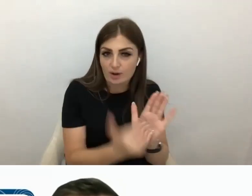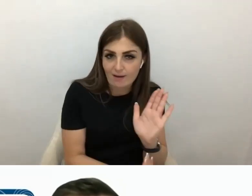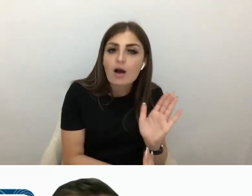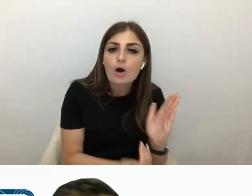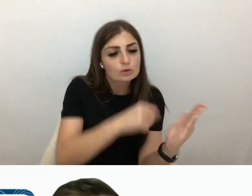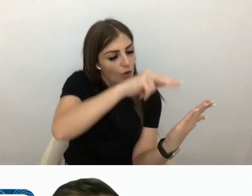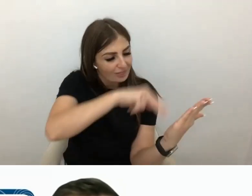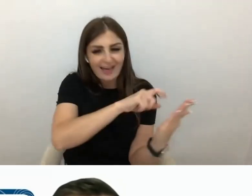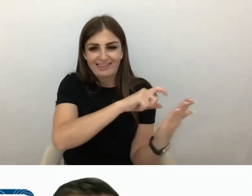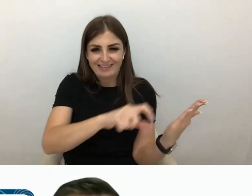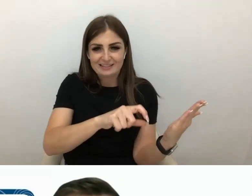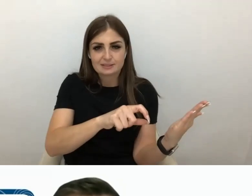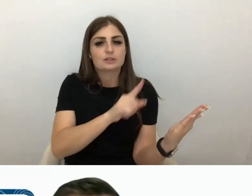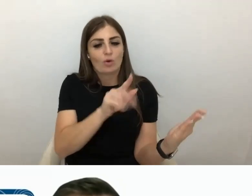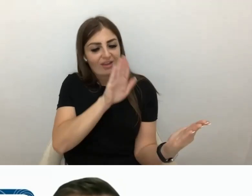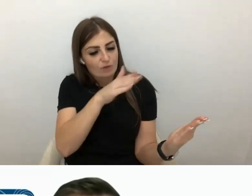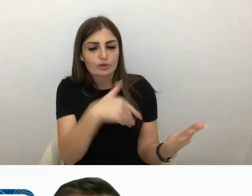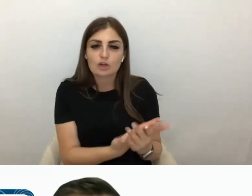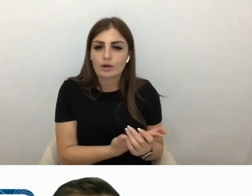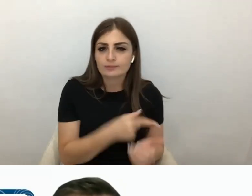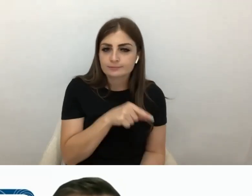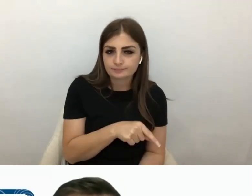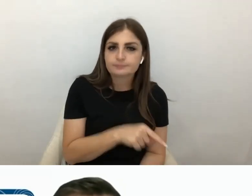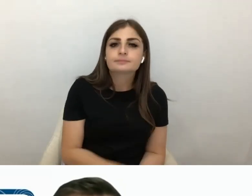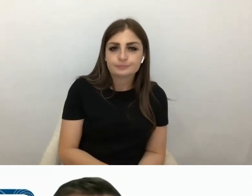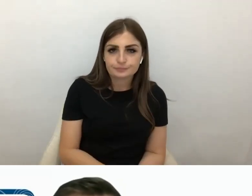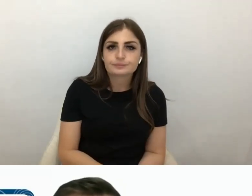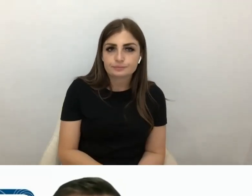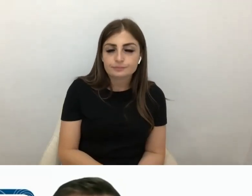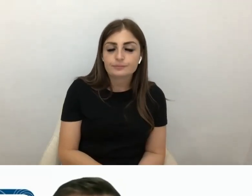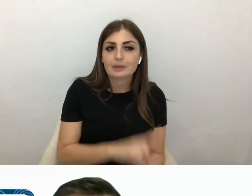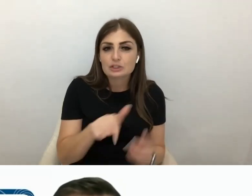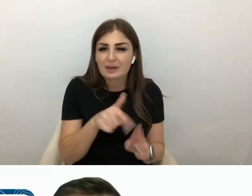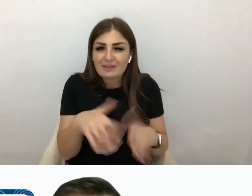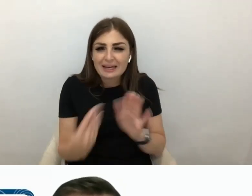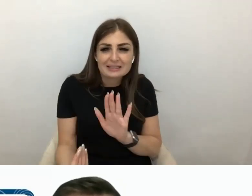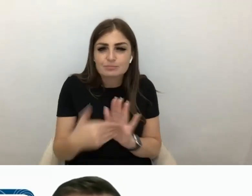I guess my recommendation on this front would be if there is a particular support you want